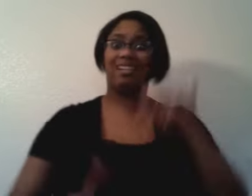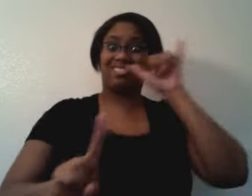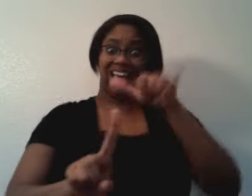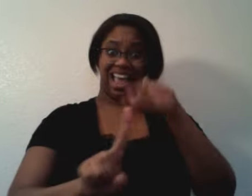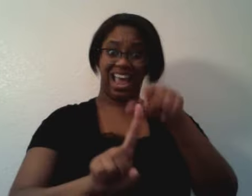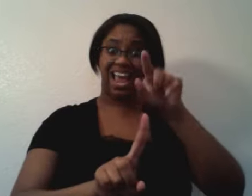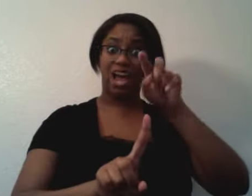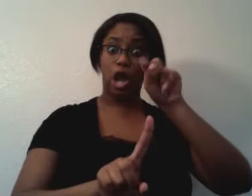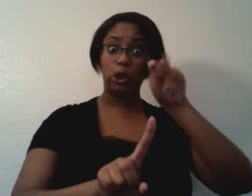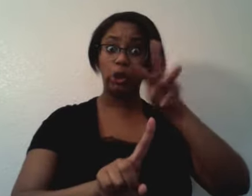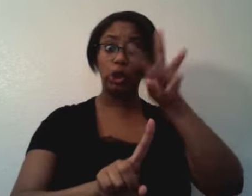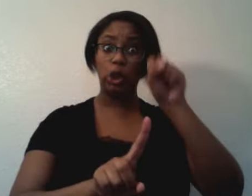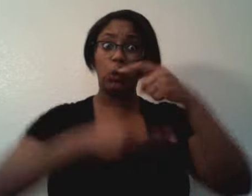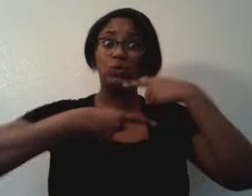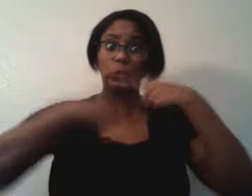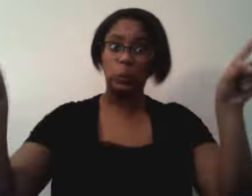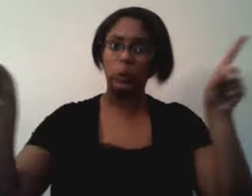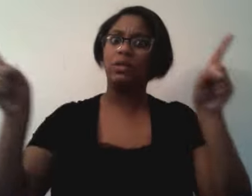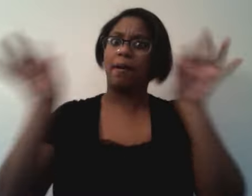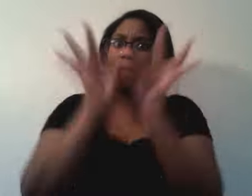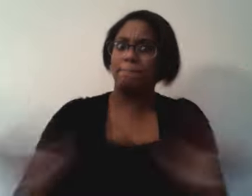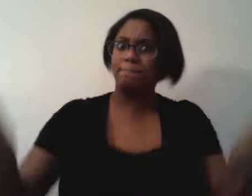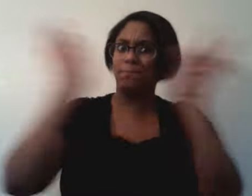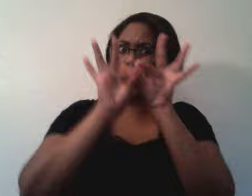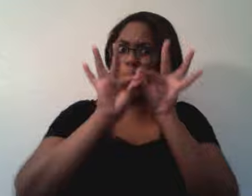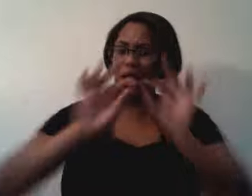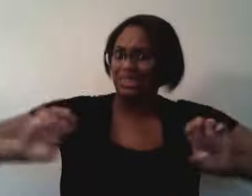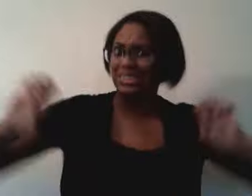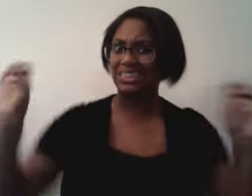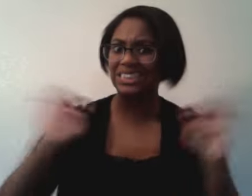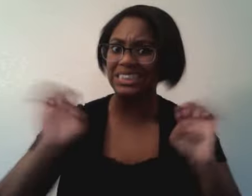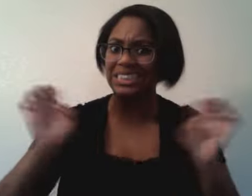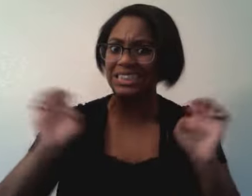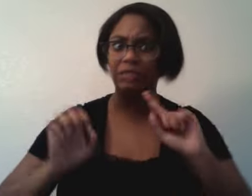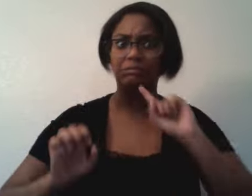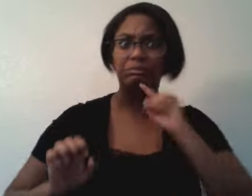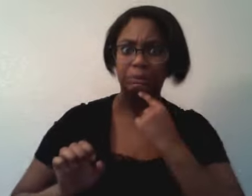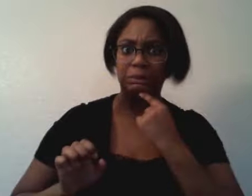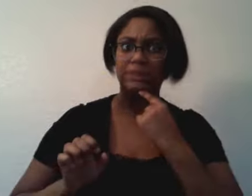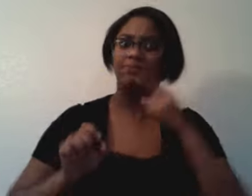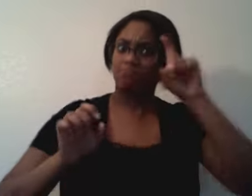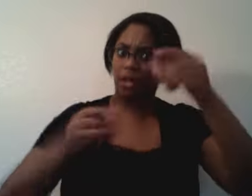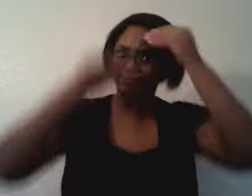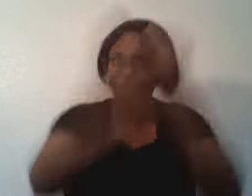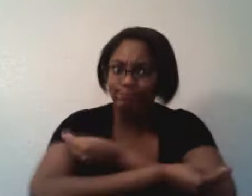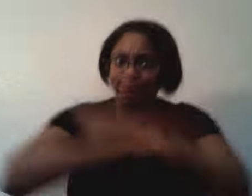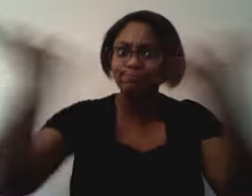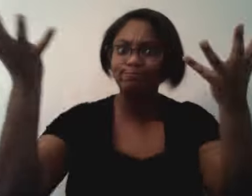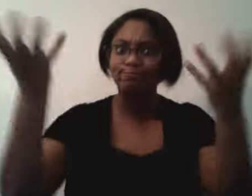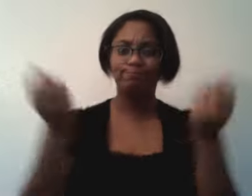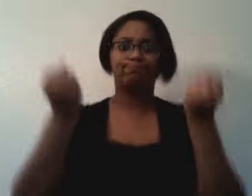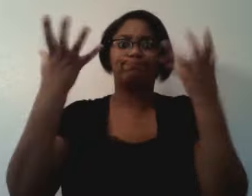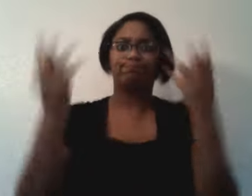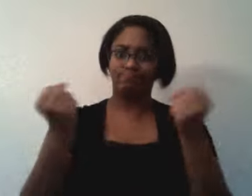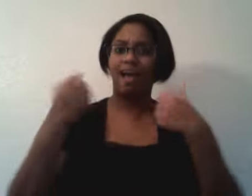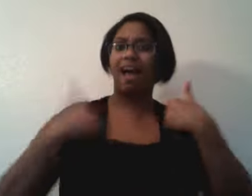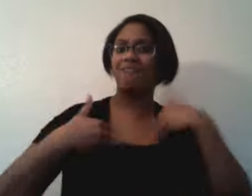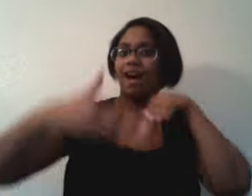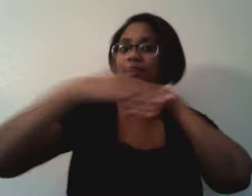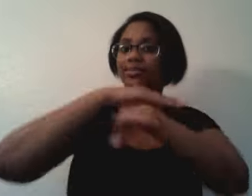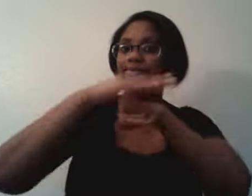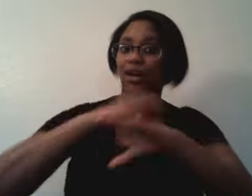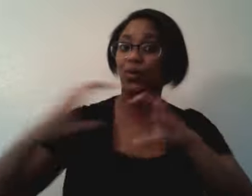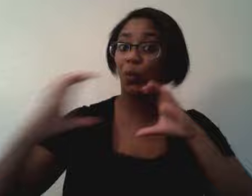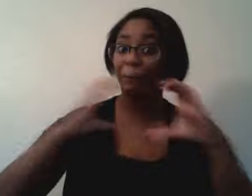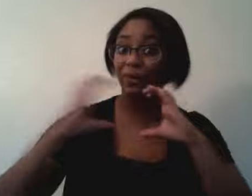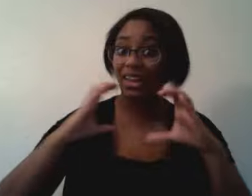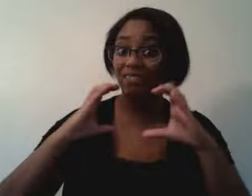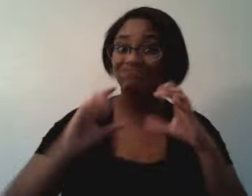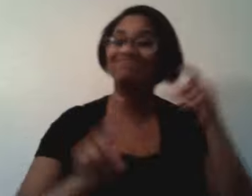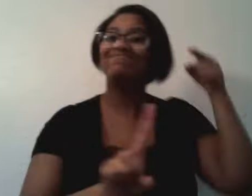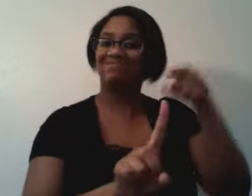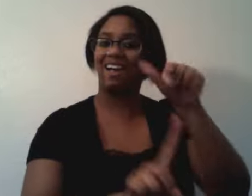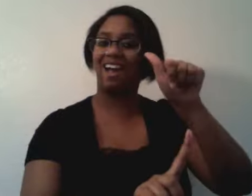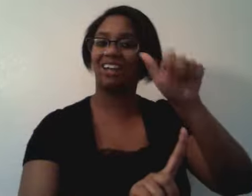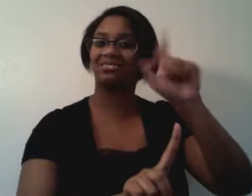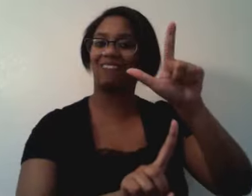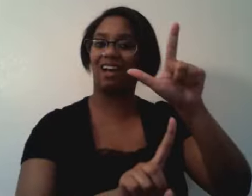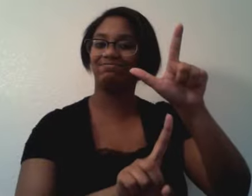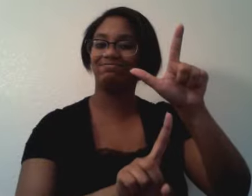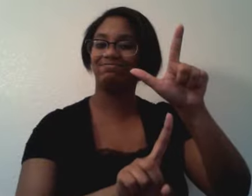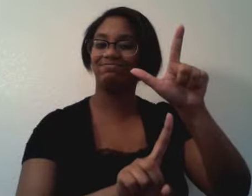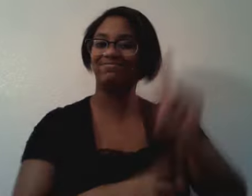Those emergency news announcements are made accessible for those who sign and communicate in ASL.